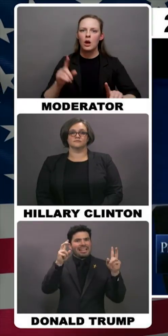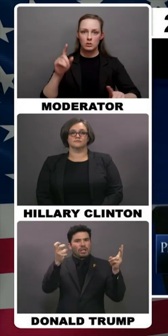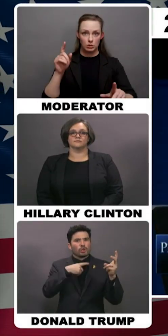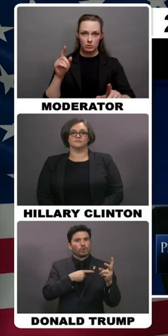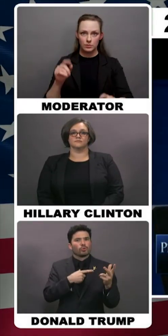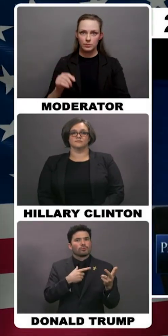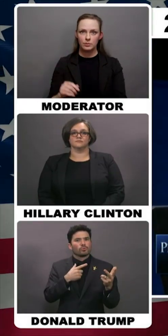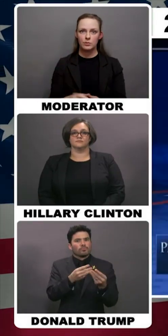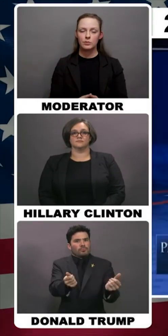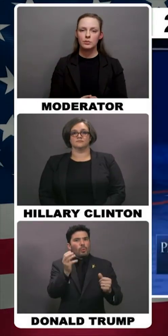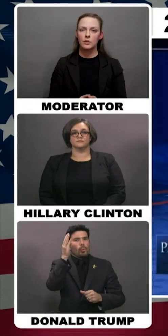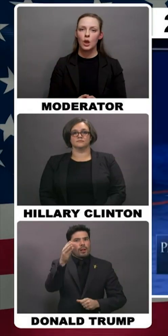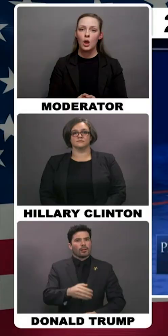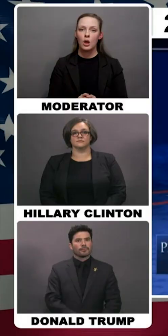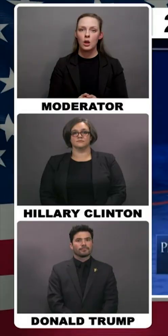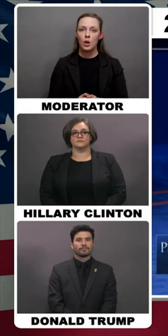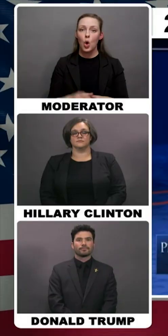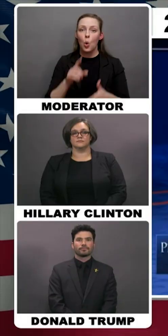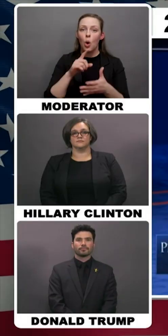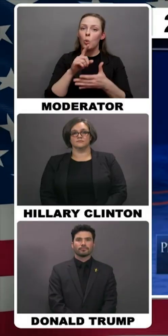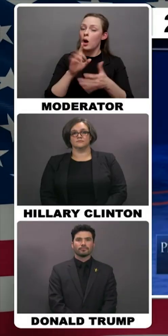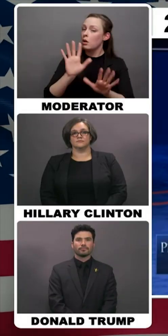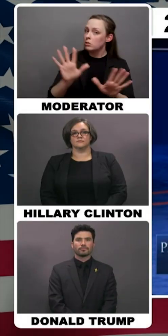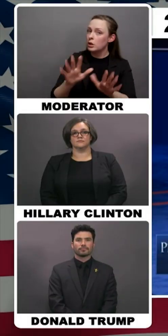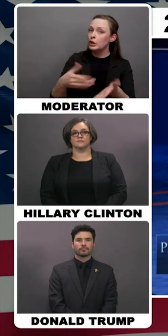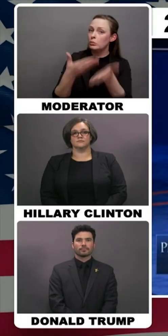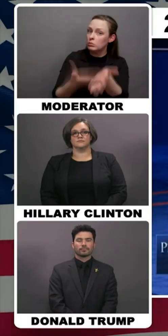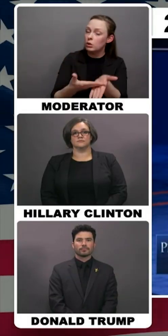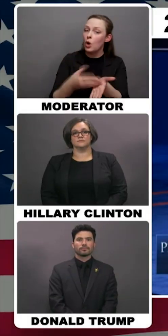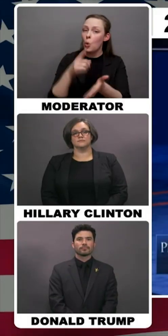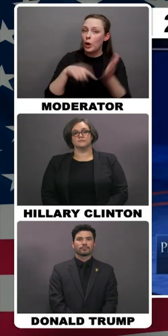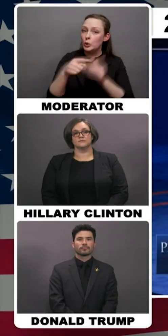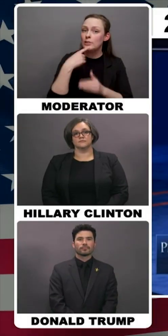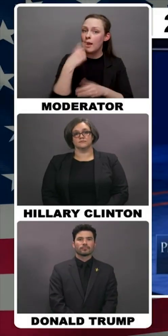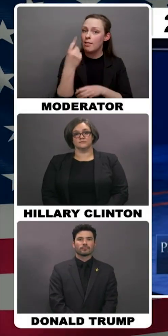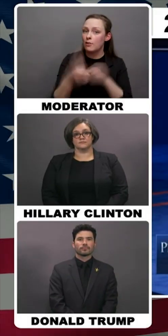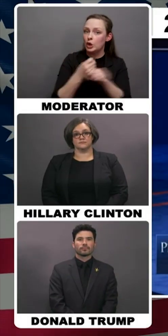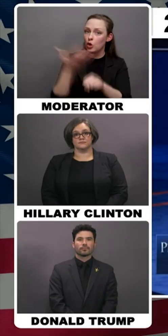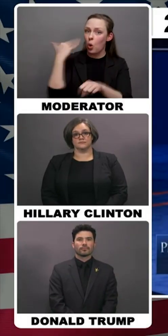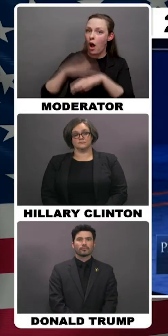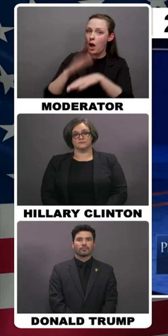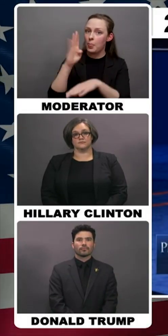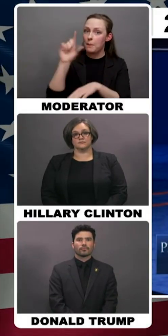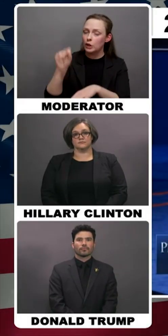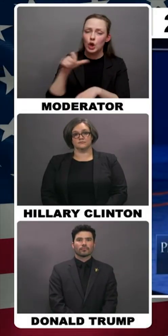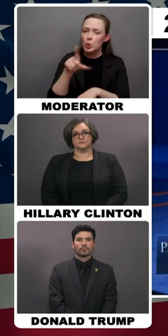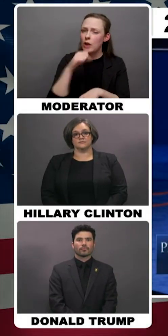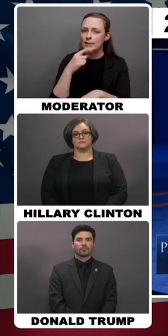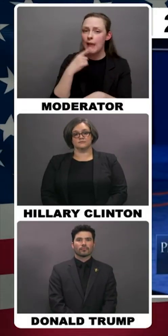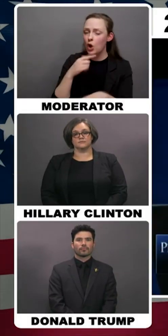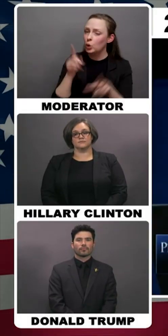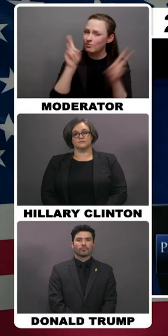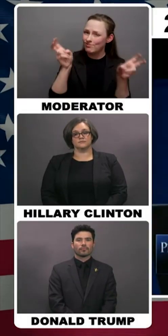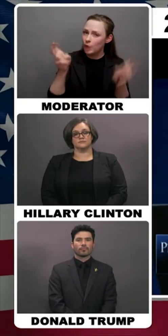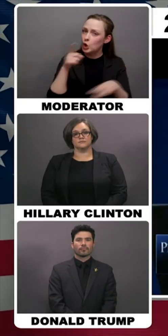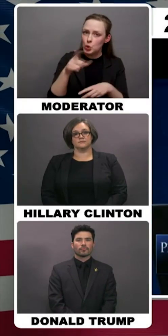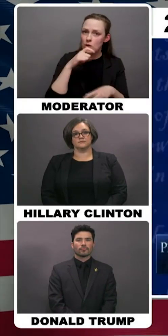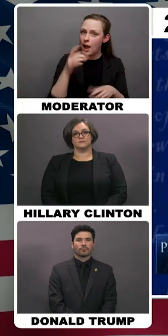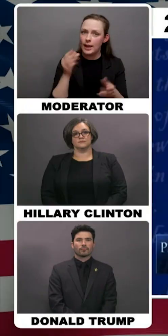what you said on that bus 11 years ago, that you did not actually kiss women without consent or grope women without consent? I have great respect for women.